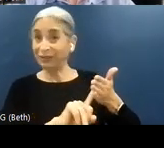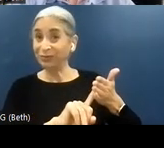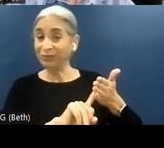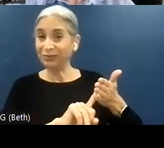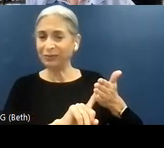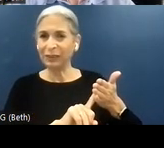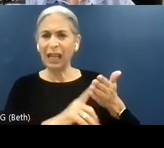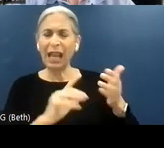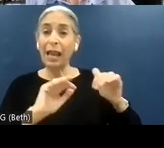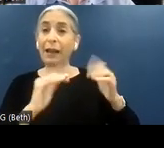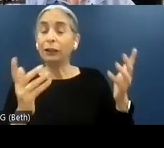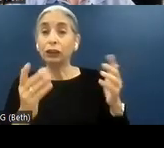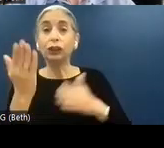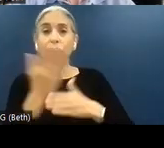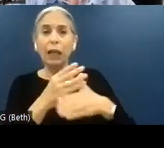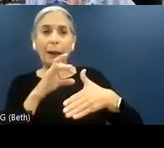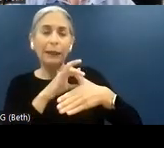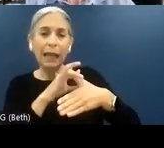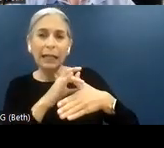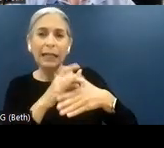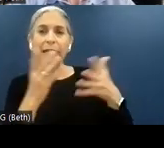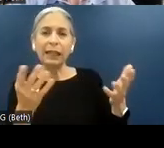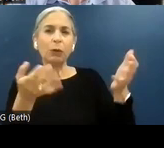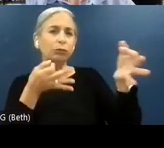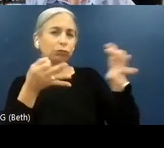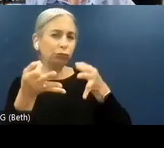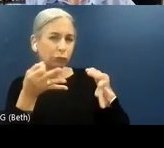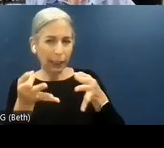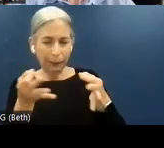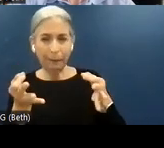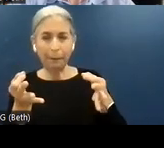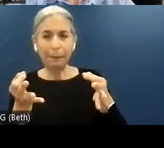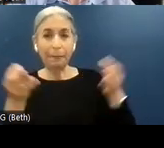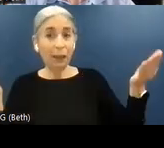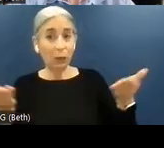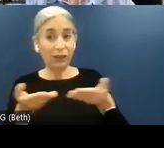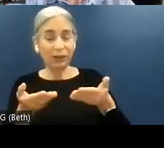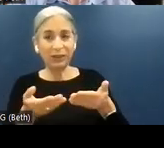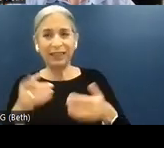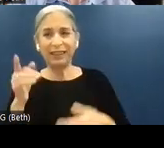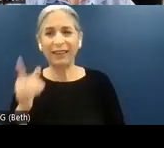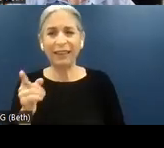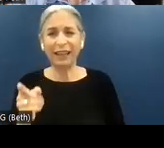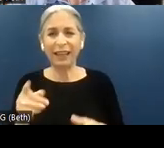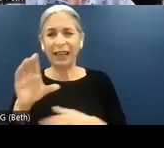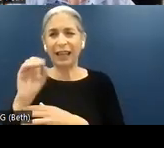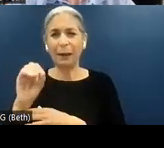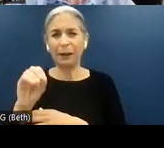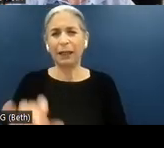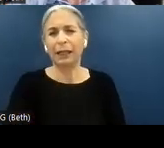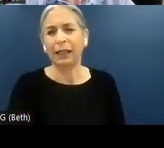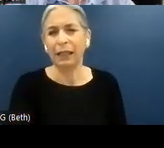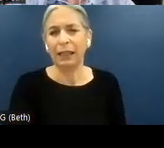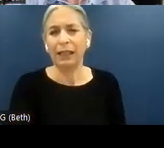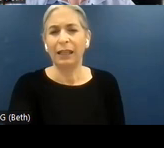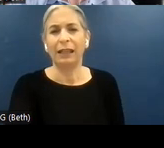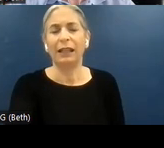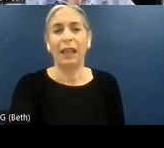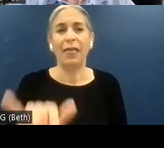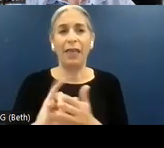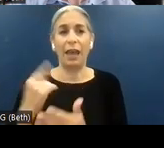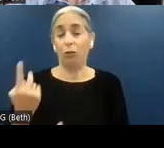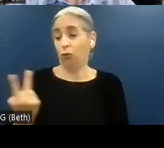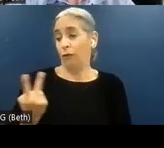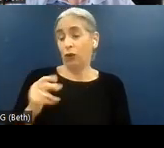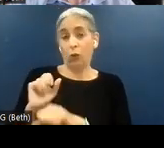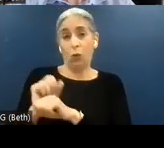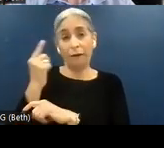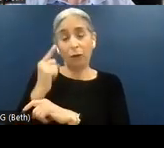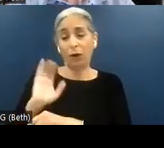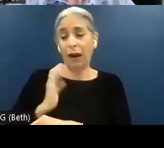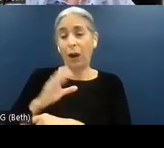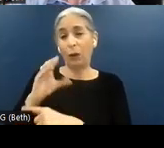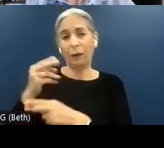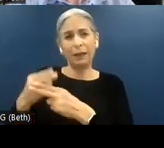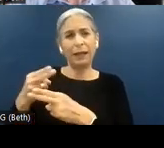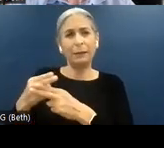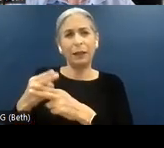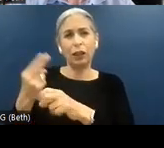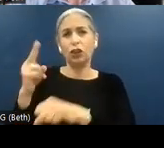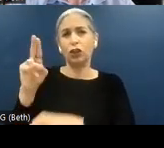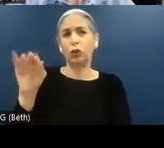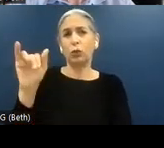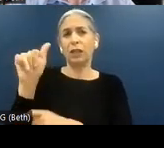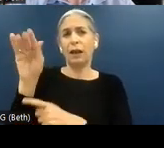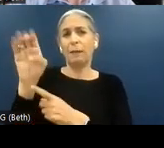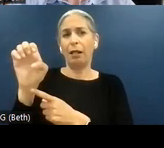to do some context setting, let me introduce the company that Giacomo and I come from.